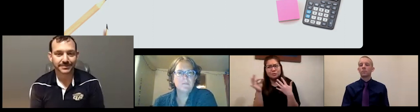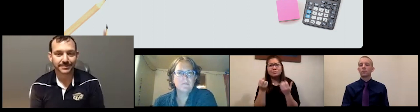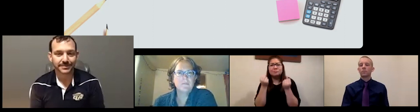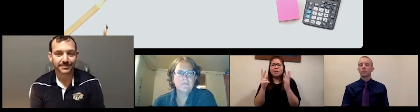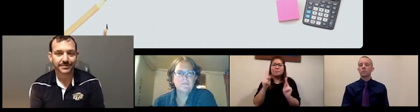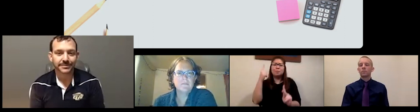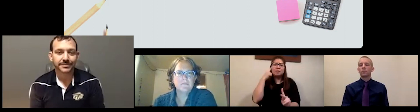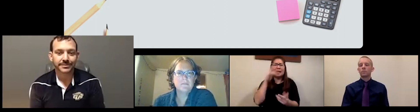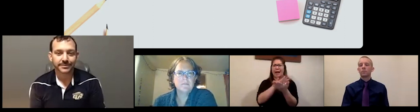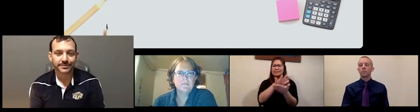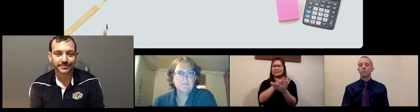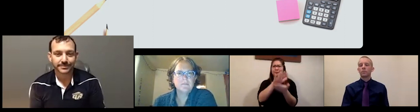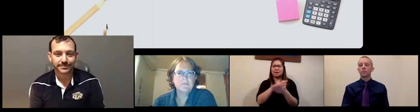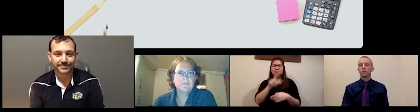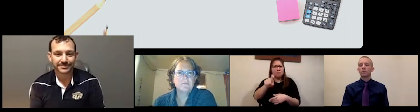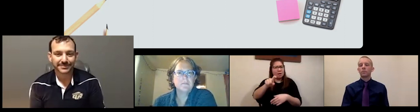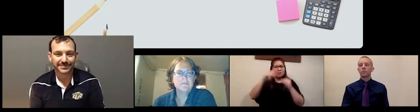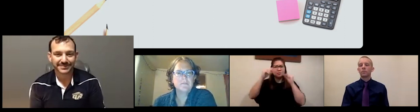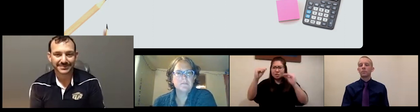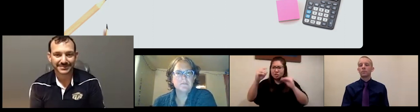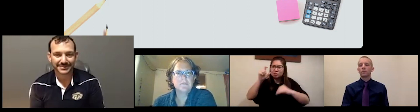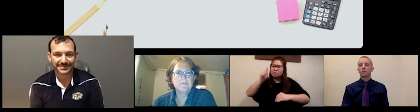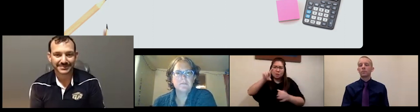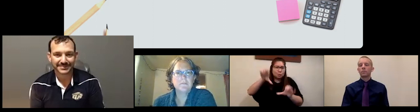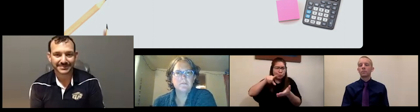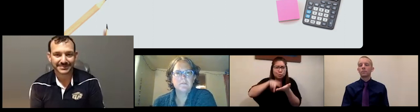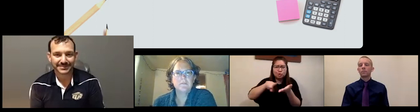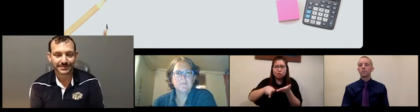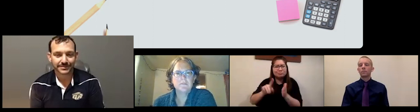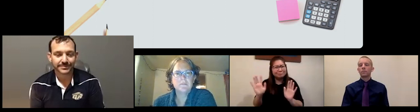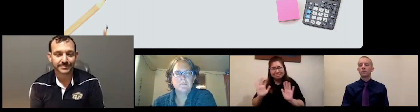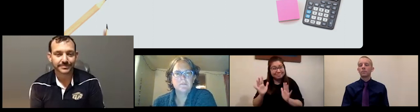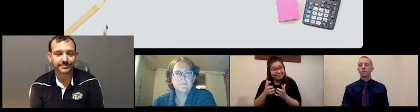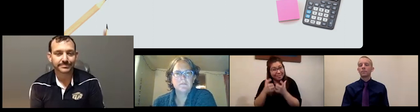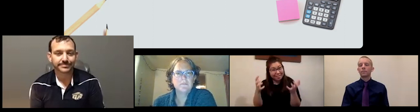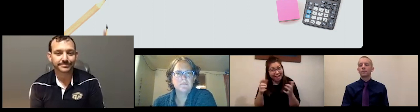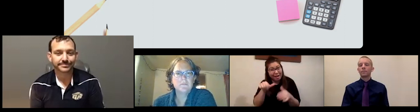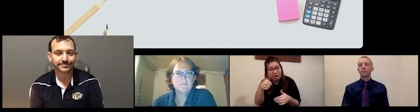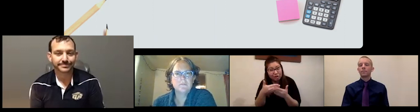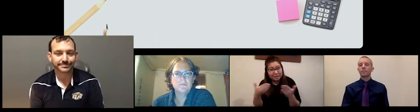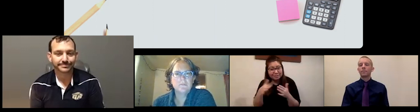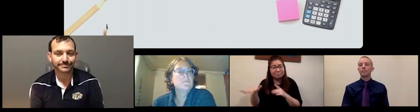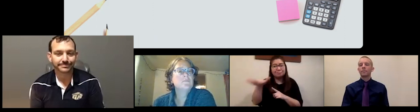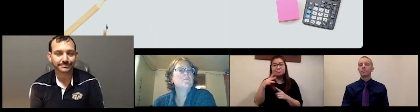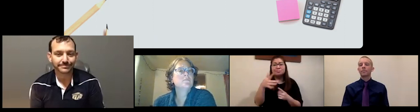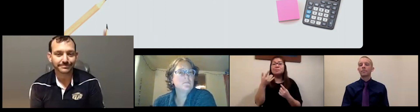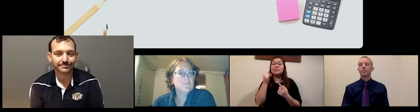Many people think it’s academic and must include teaching and research. That’s not true. There are a lot of other things you could do.